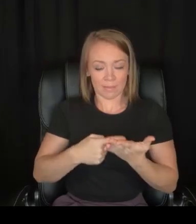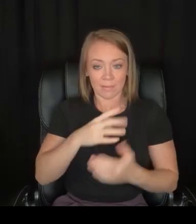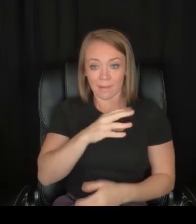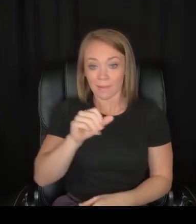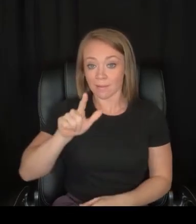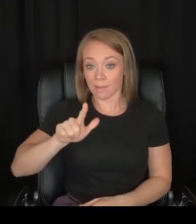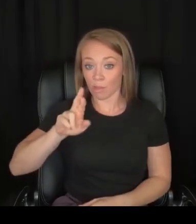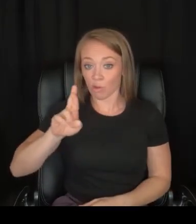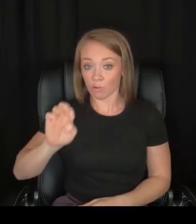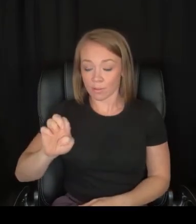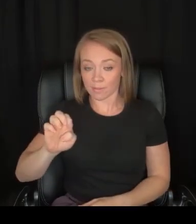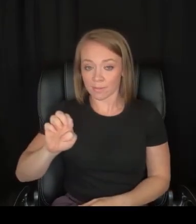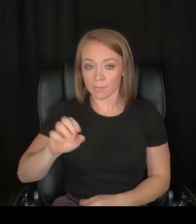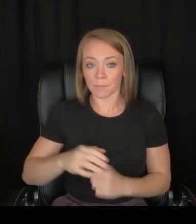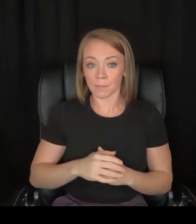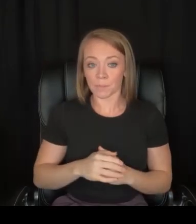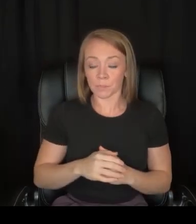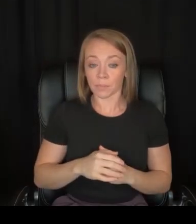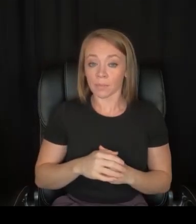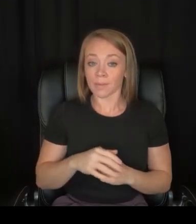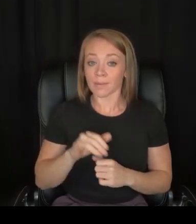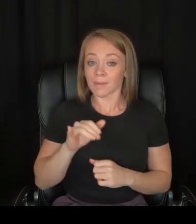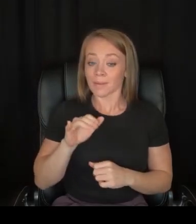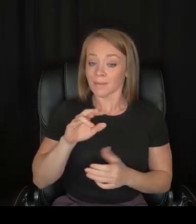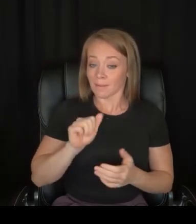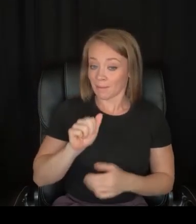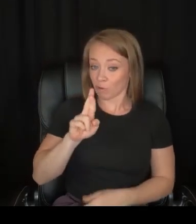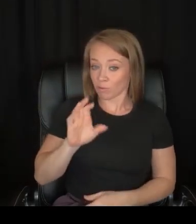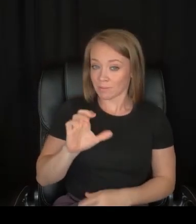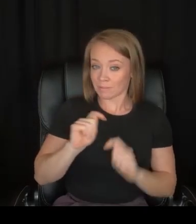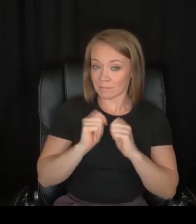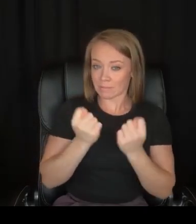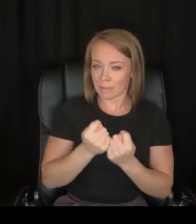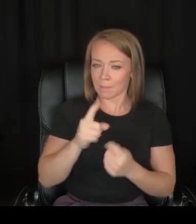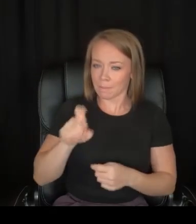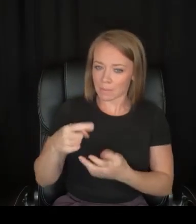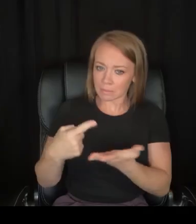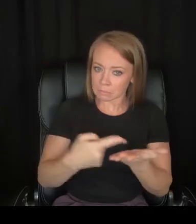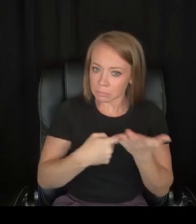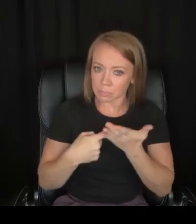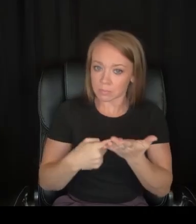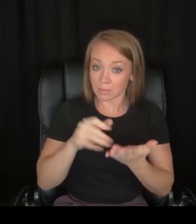environment or LRE the ARC should discuss does the student require transportation